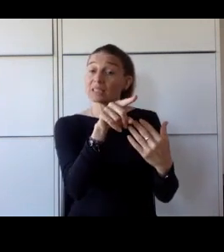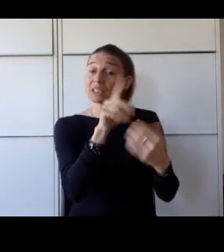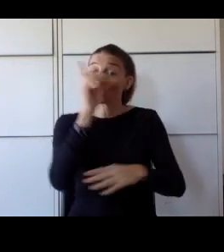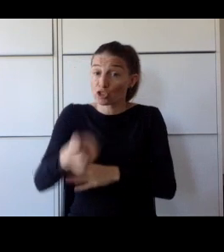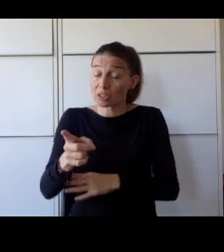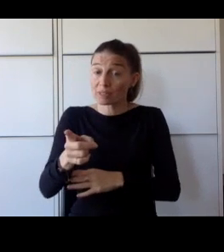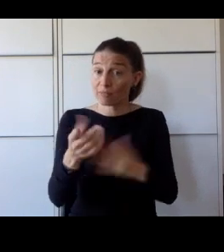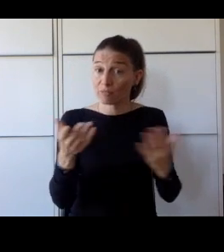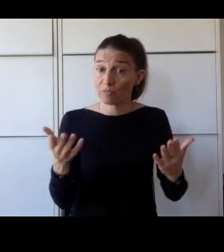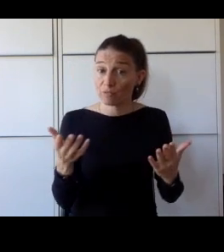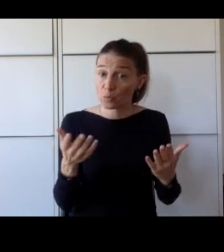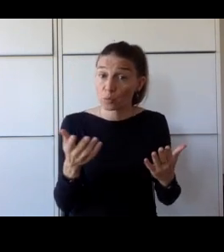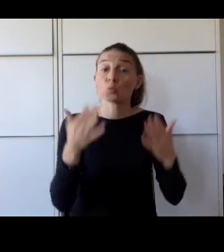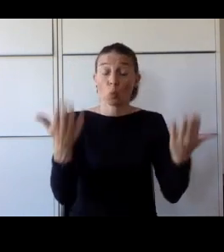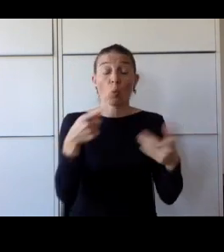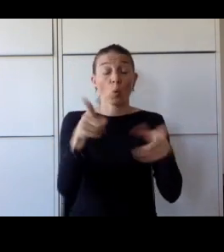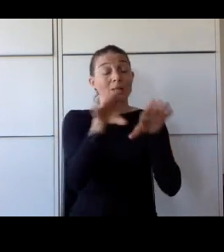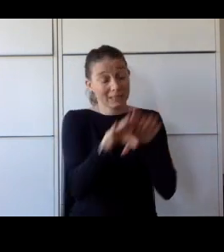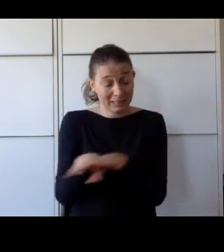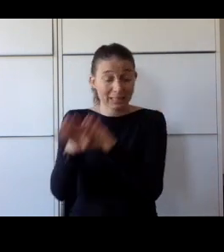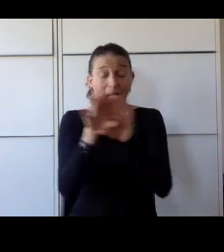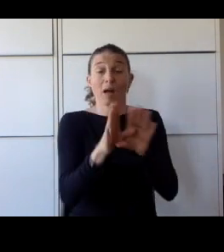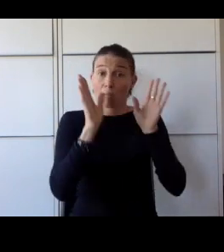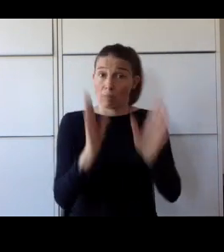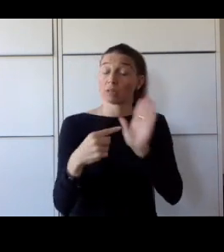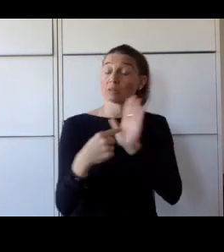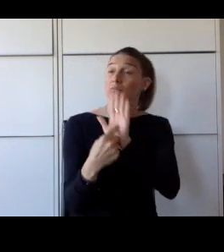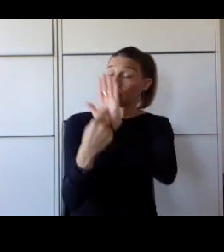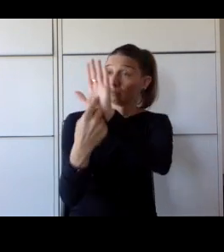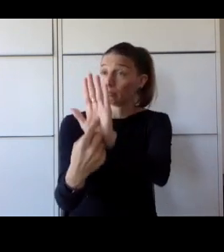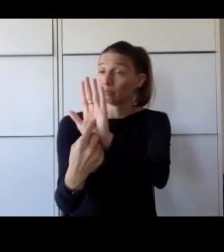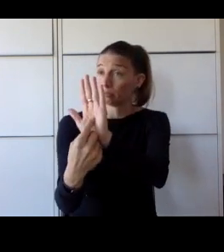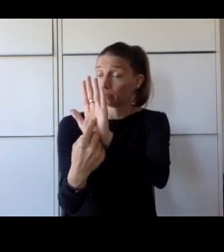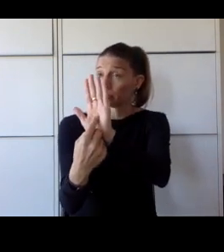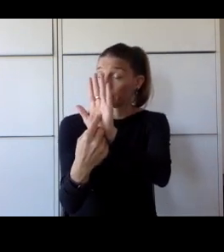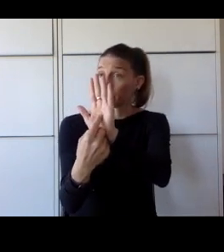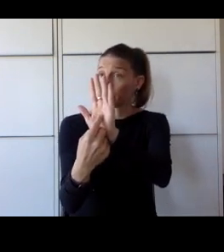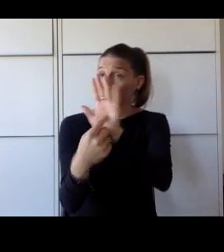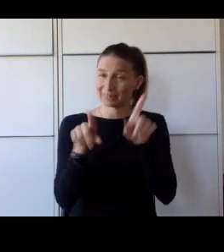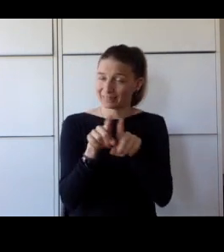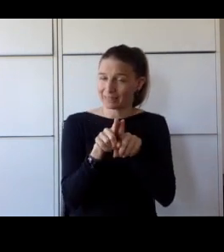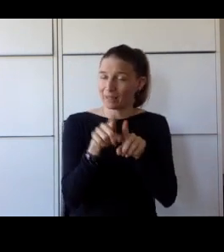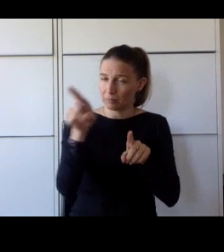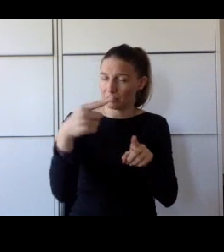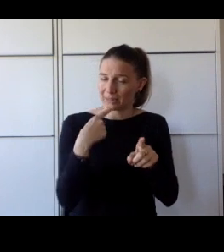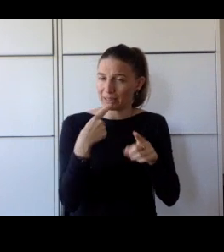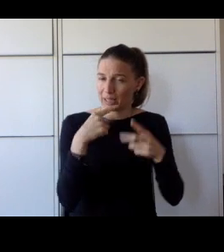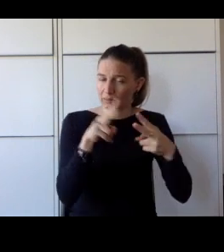And therefore with the standards that they mentioned in the questions.